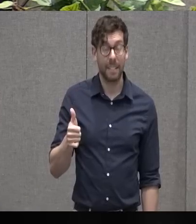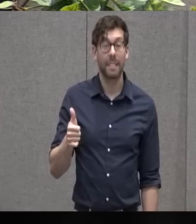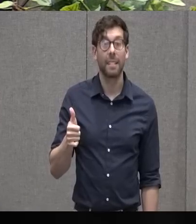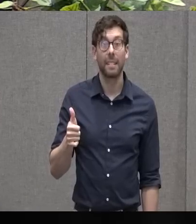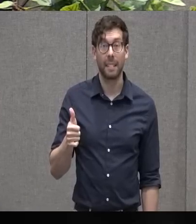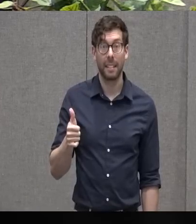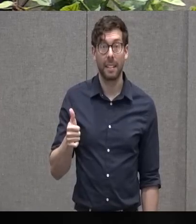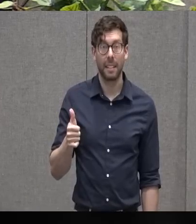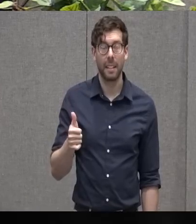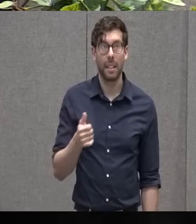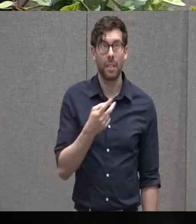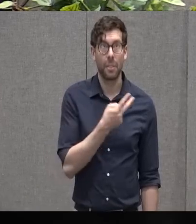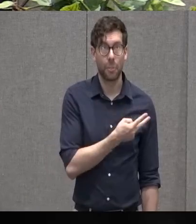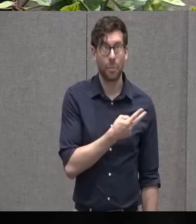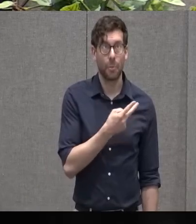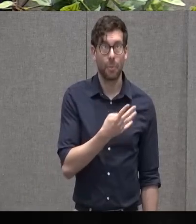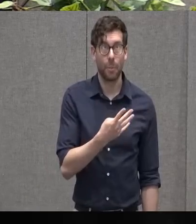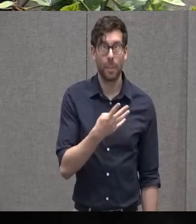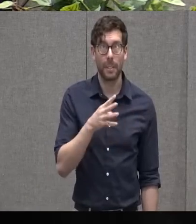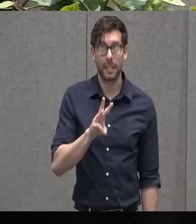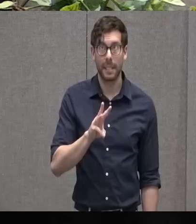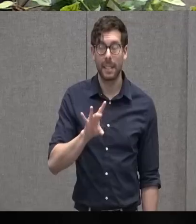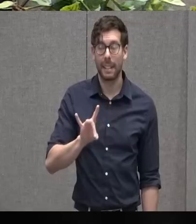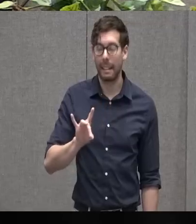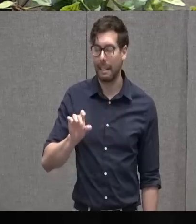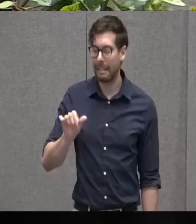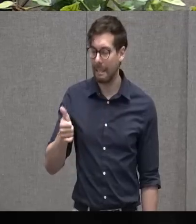Two, four, six, eight, 10, I still have more.